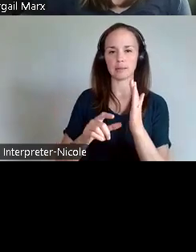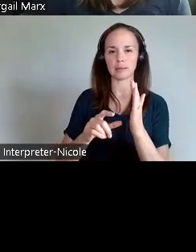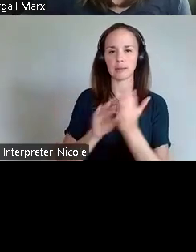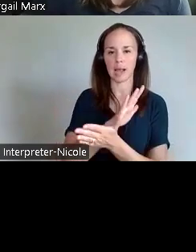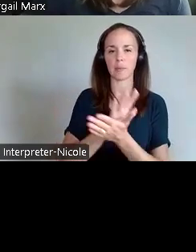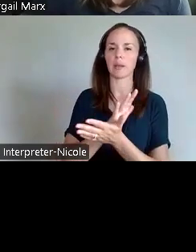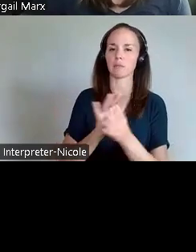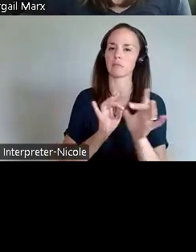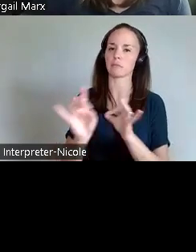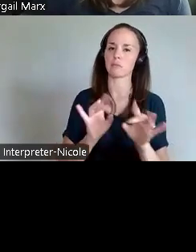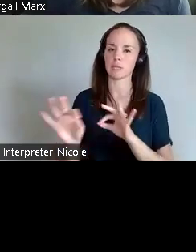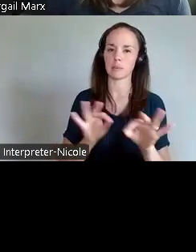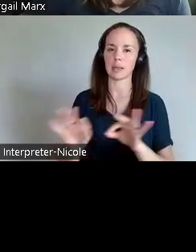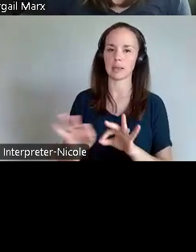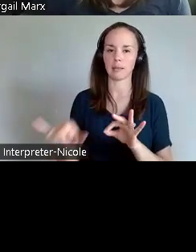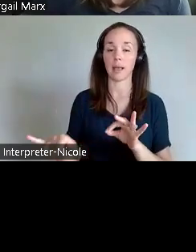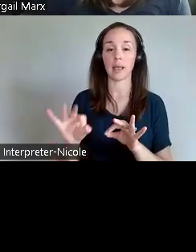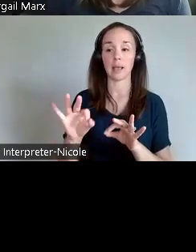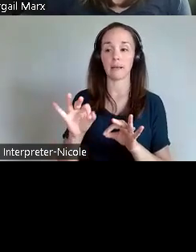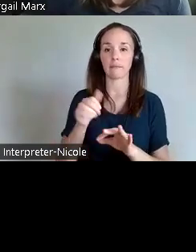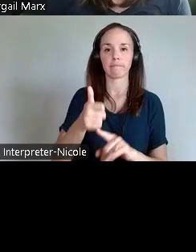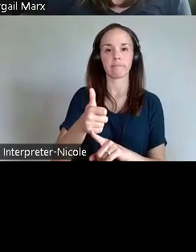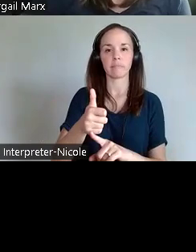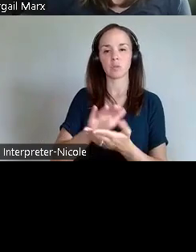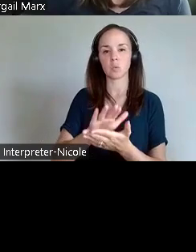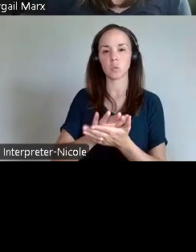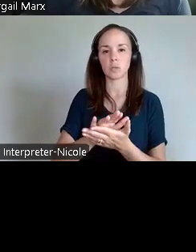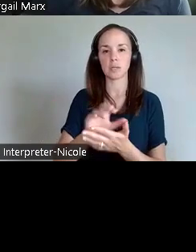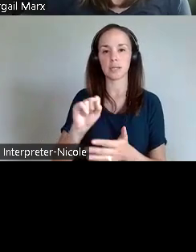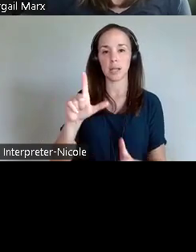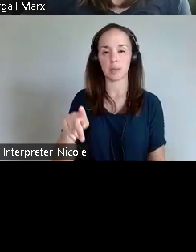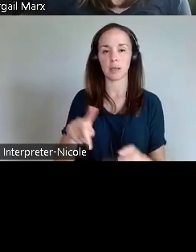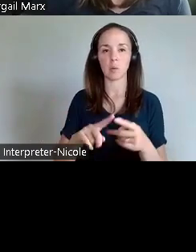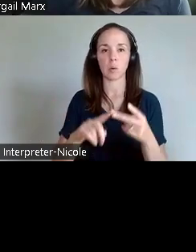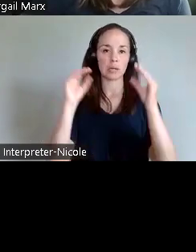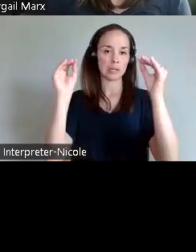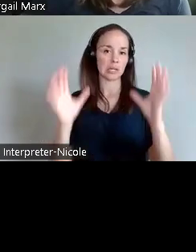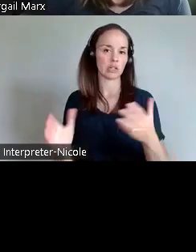so if you're a school speech therapist or a teacher or somebody listening to this right now,